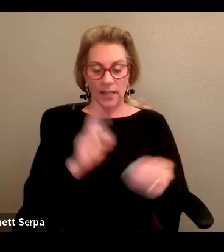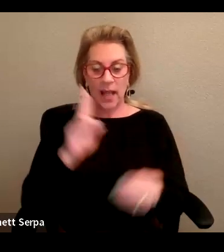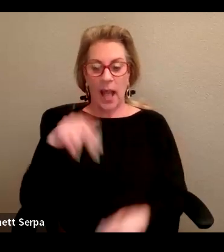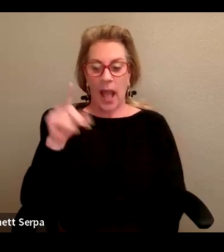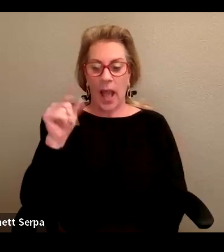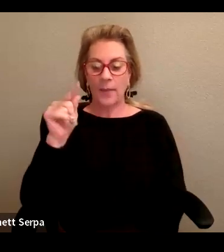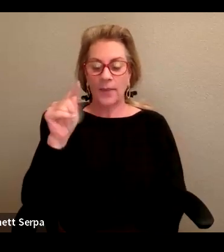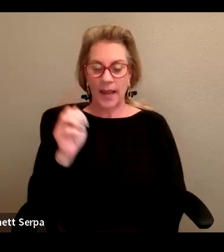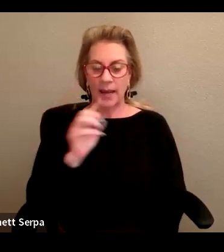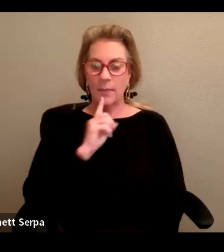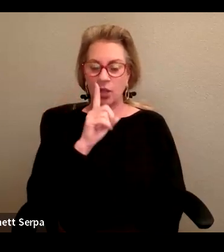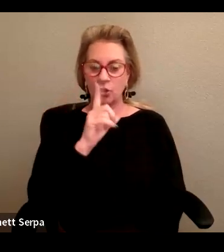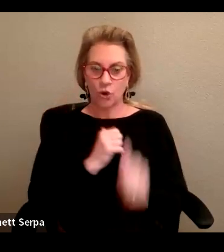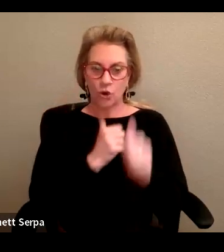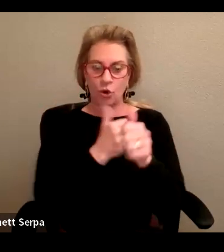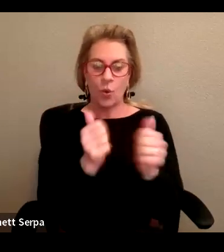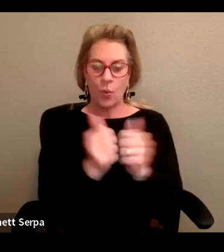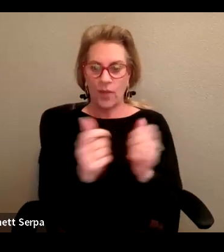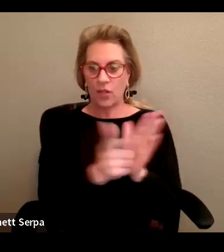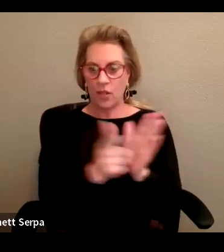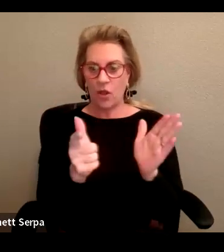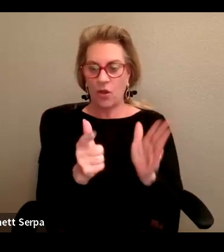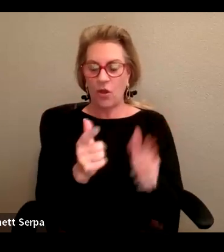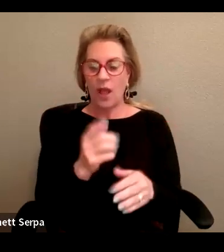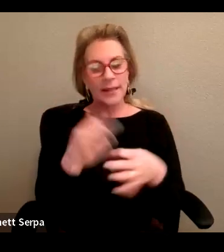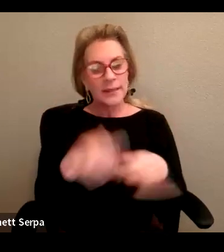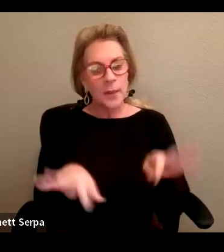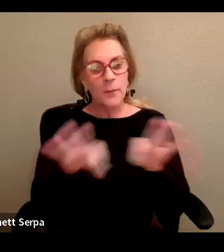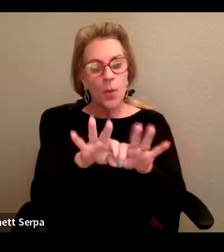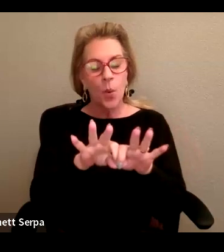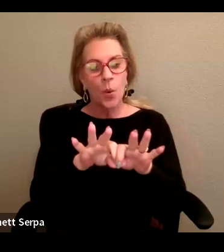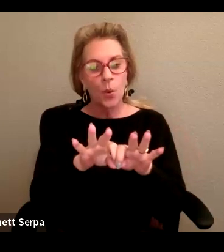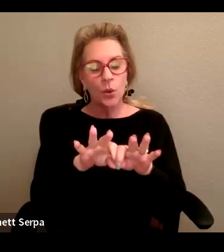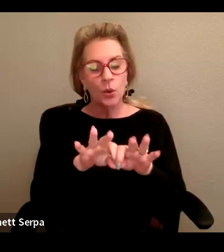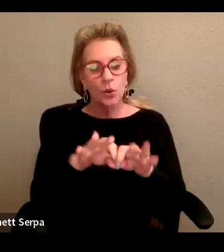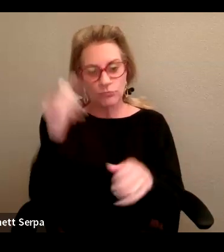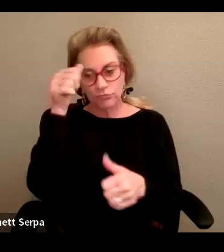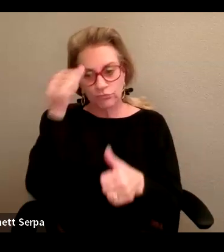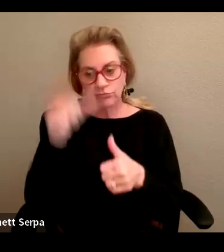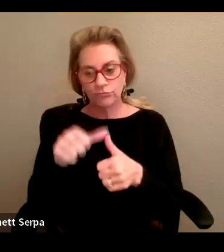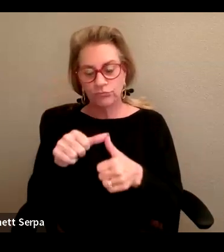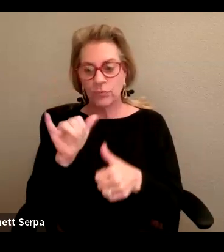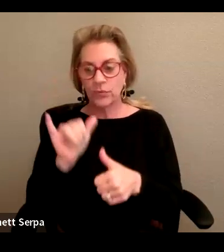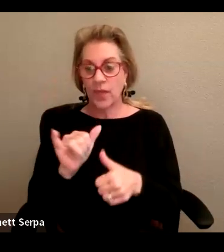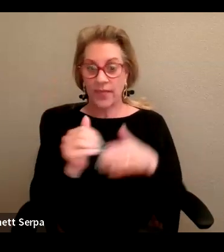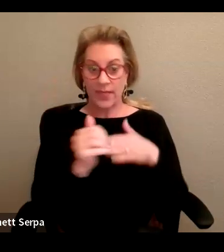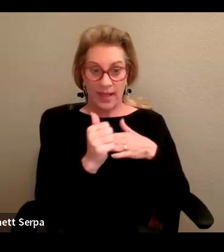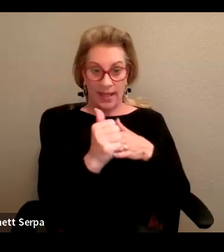were current with the law it is important to keep in mind that the guidances development and